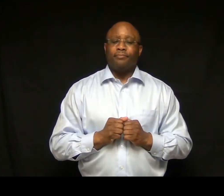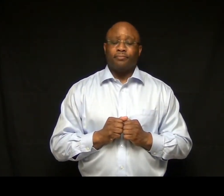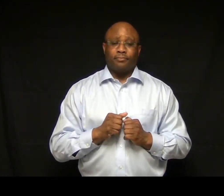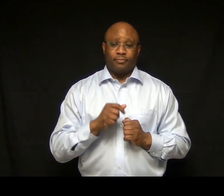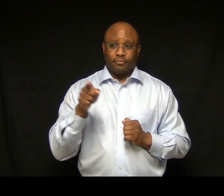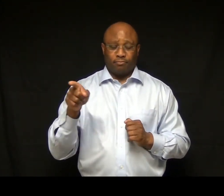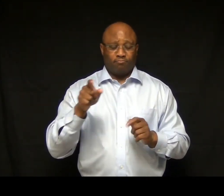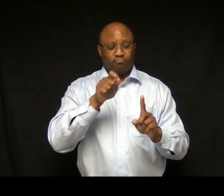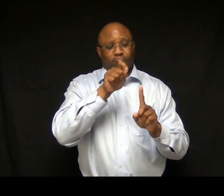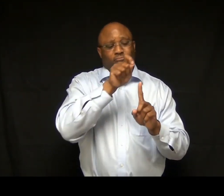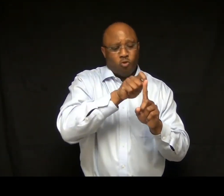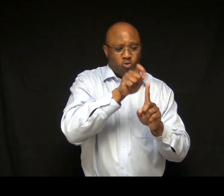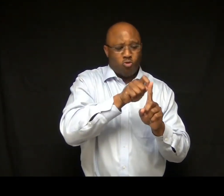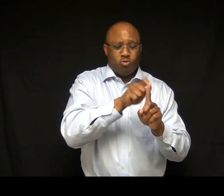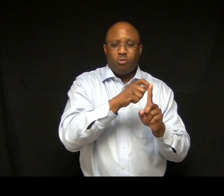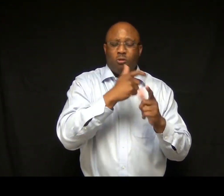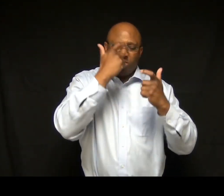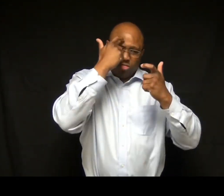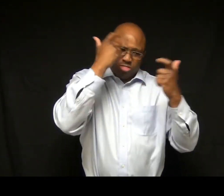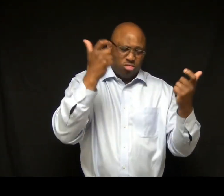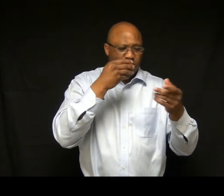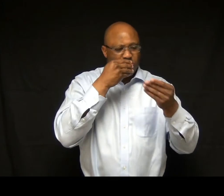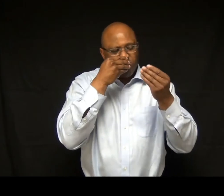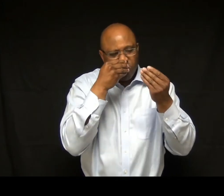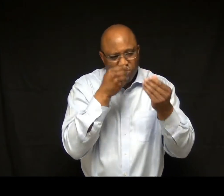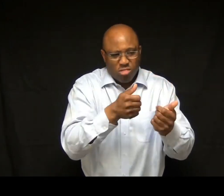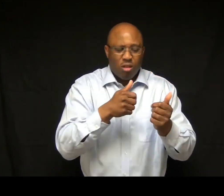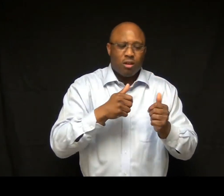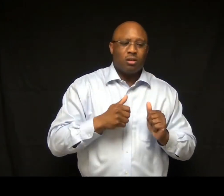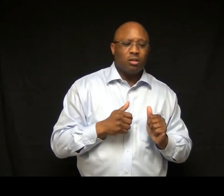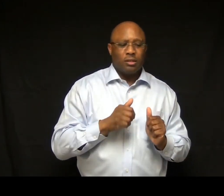how to identify bullying